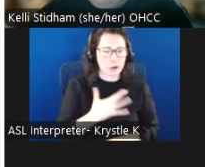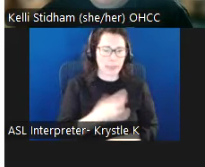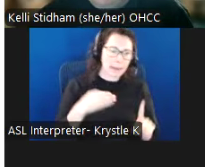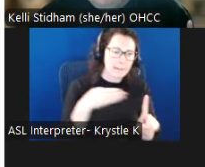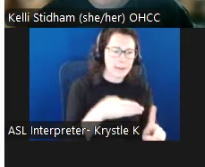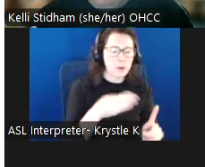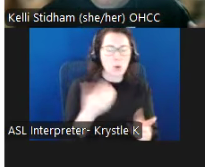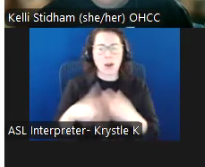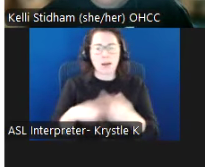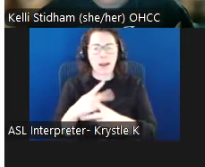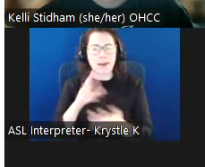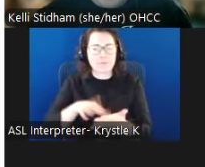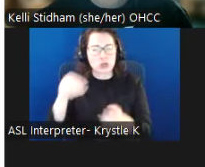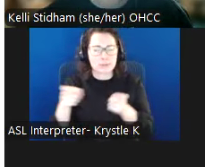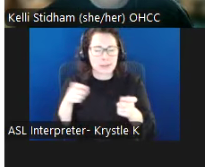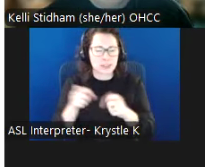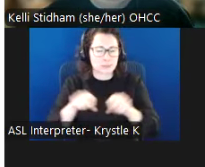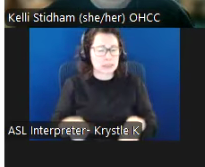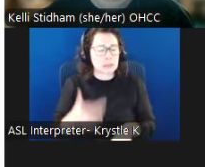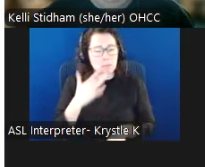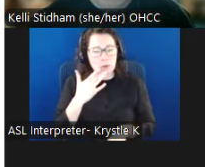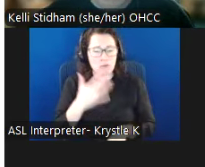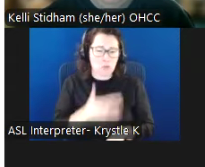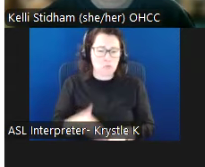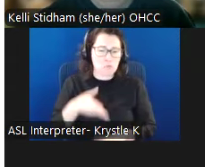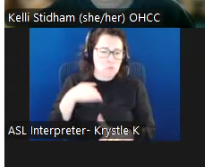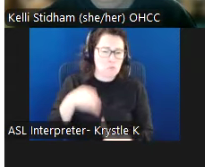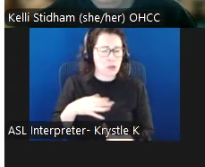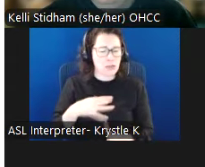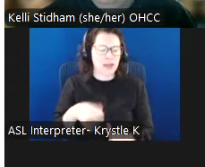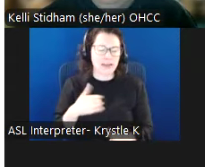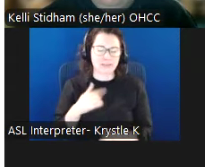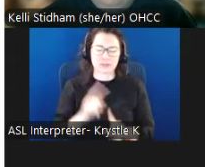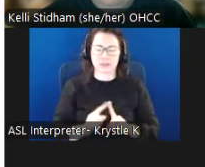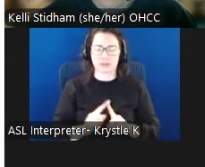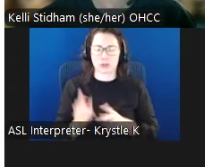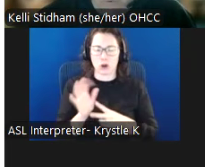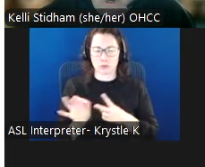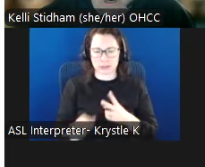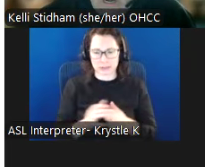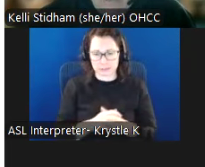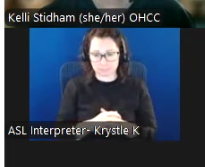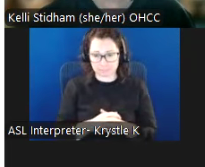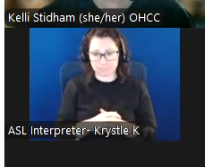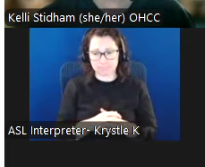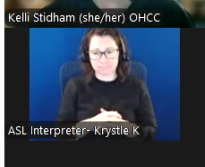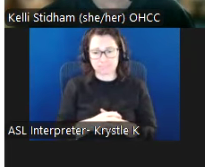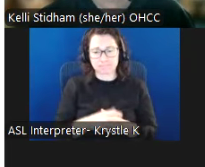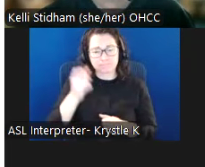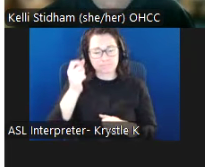management system they prefer. Um, they